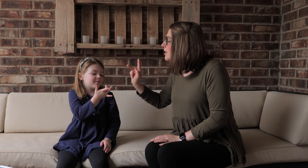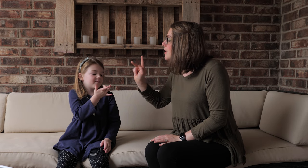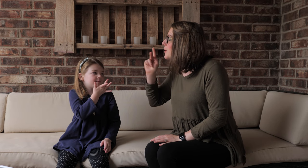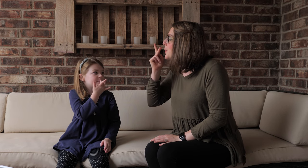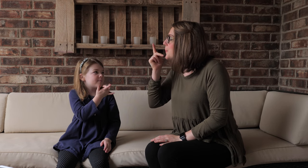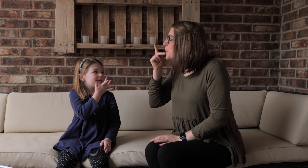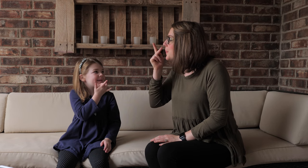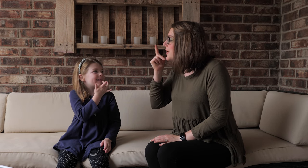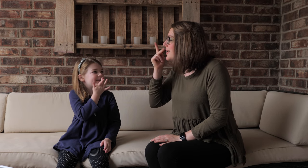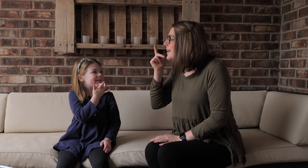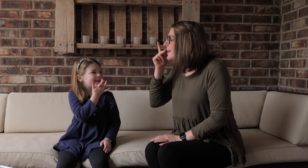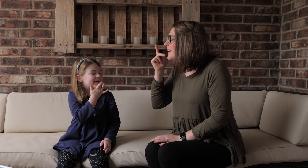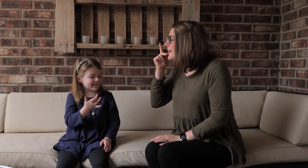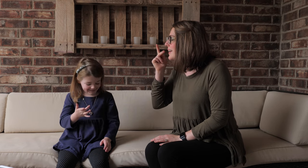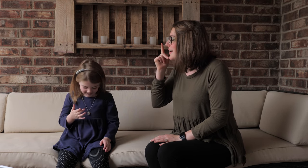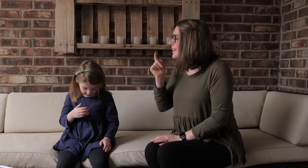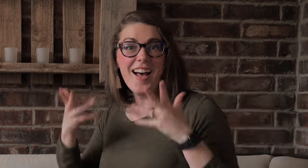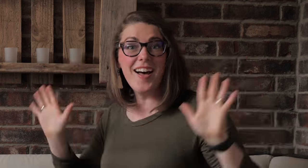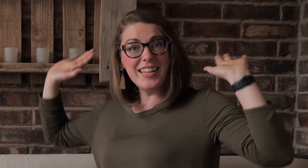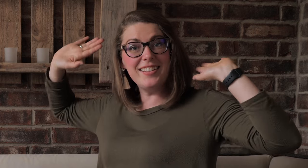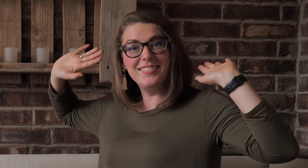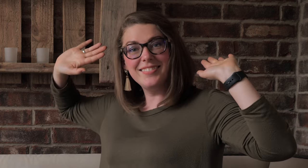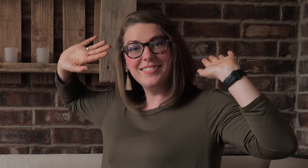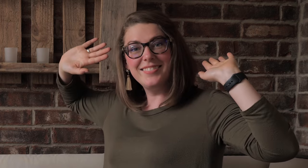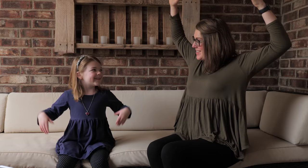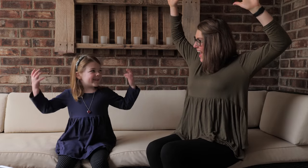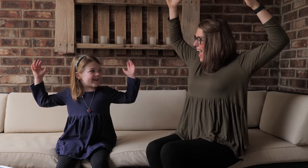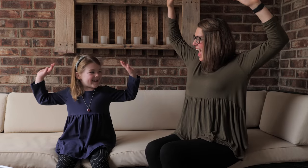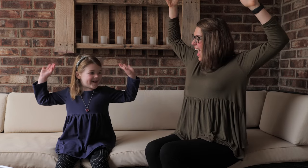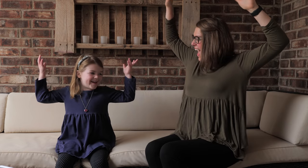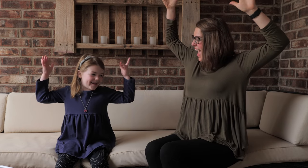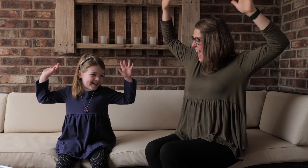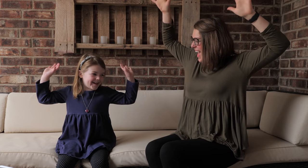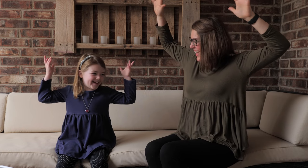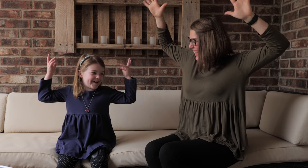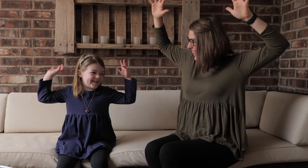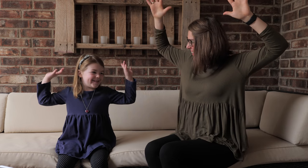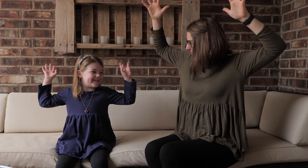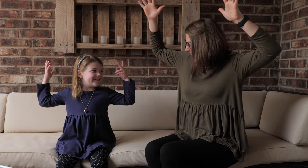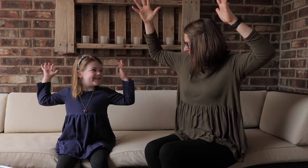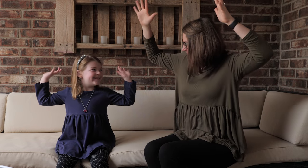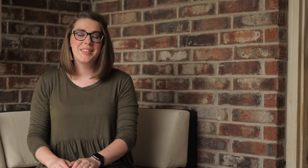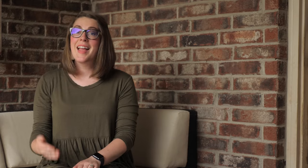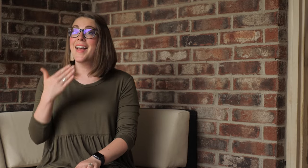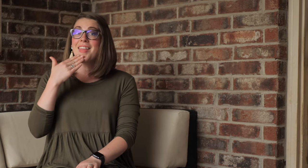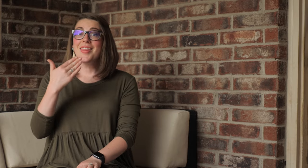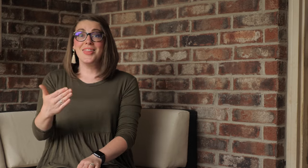All done! Yay!